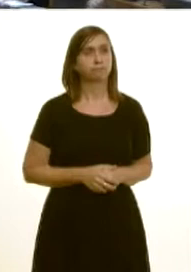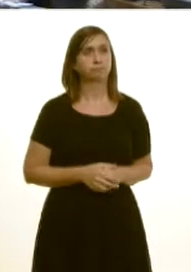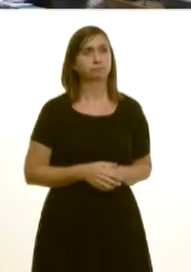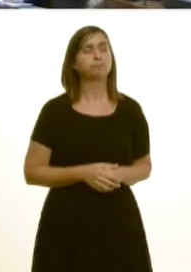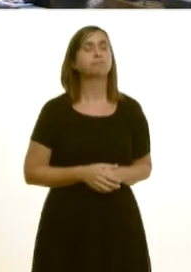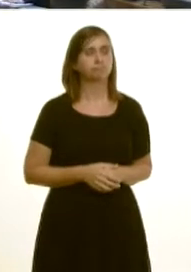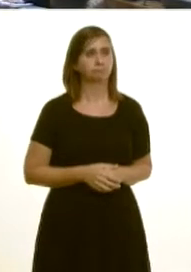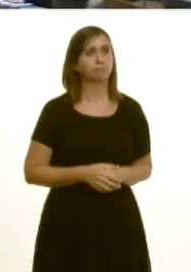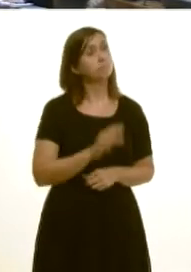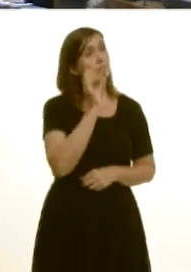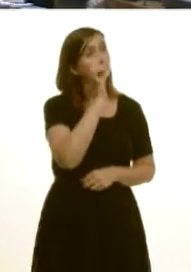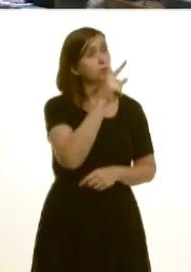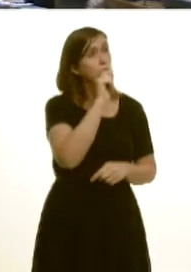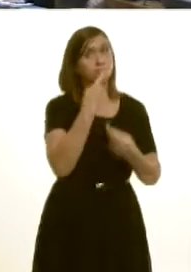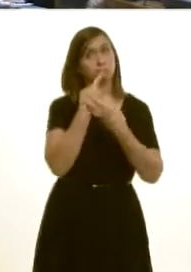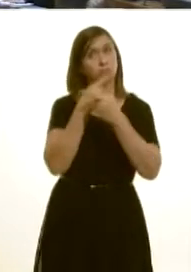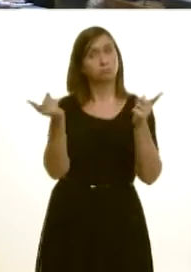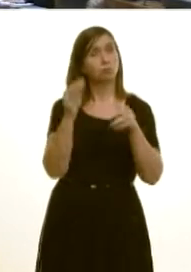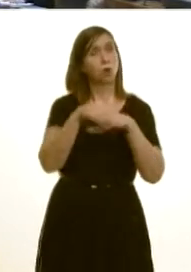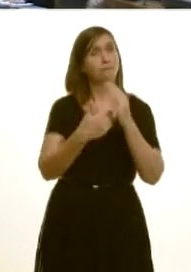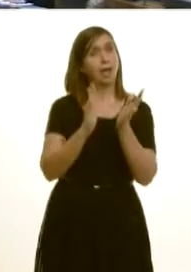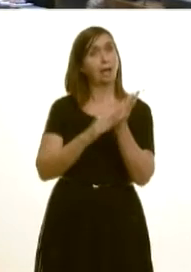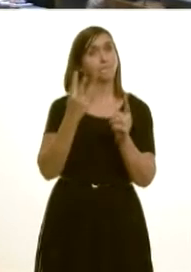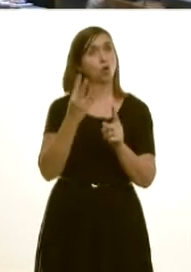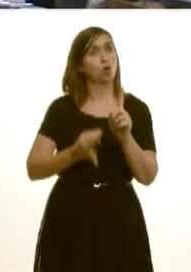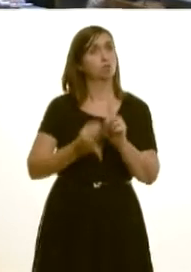ar welliannau i'r M4? OAQ(4)1867(FM) Carwyn Jones: We are carrying out a number